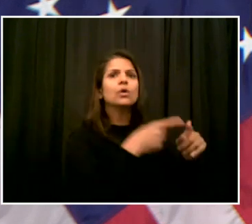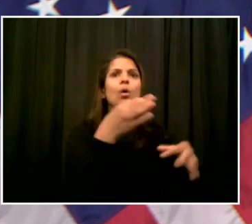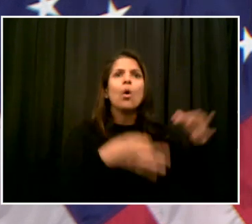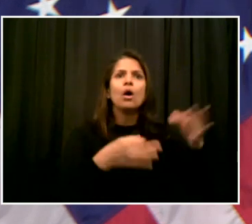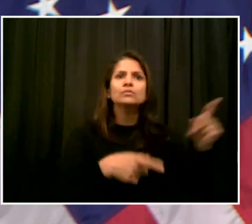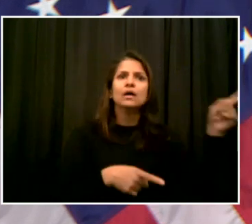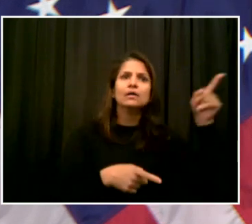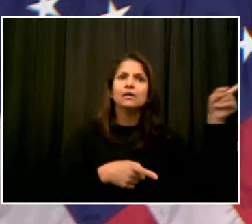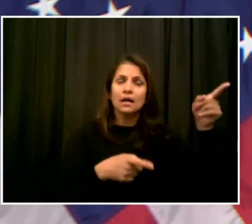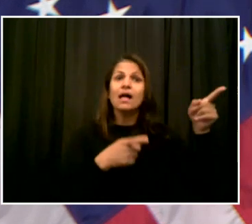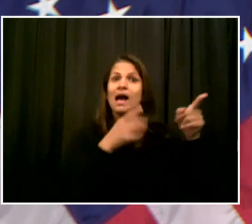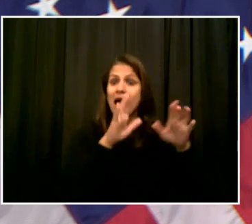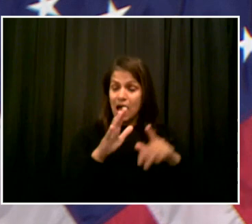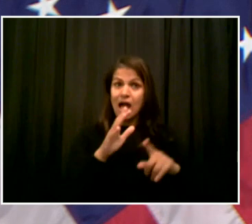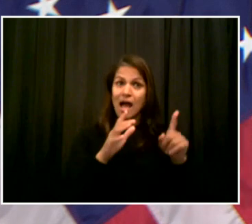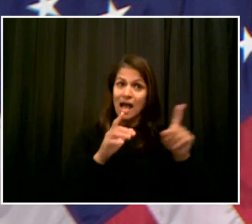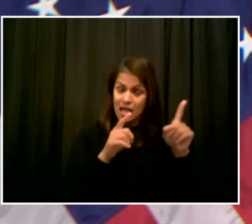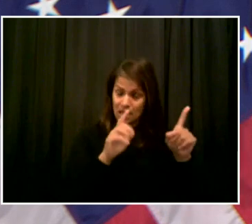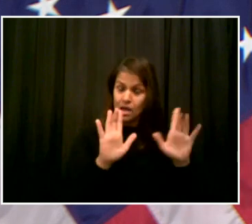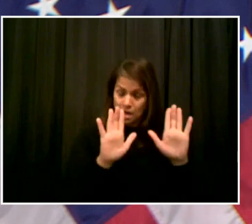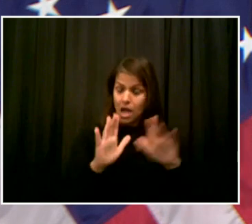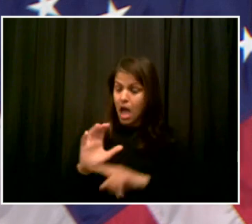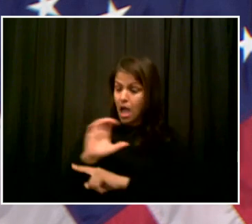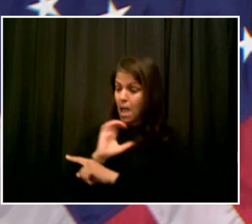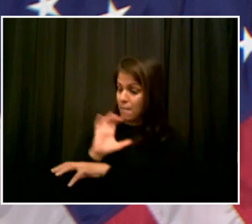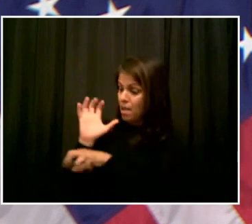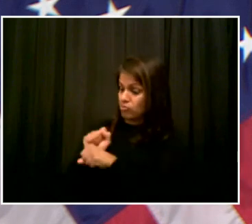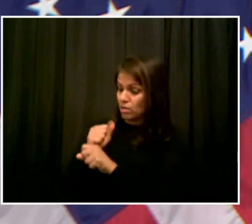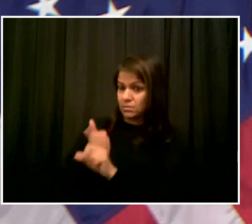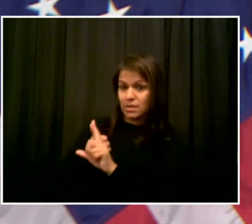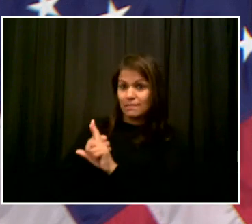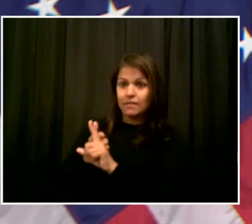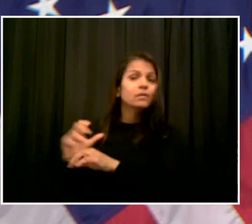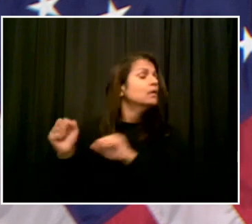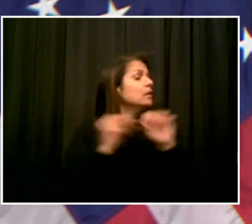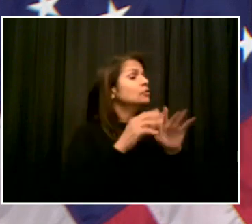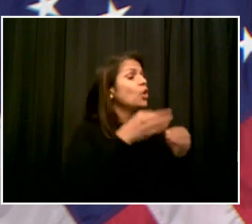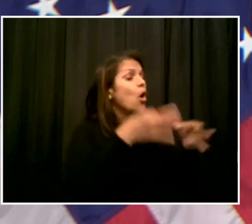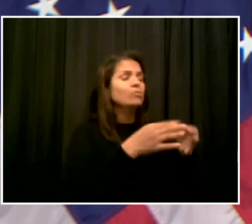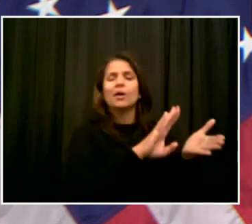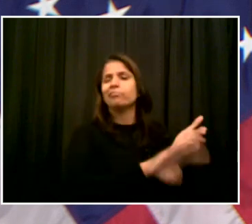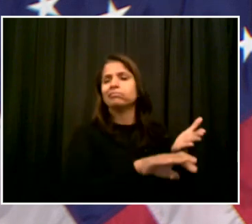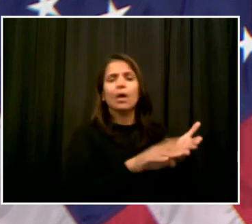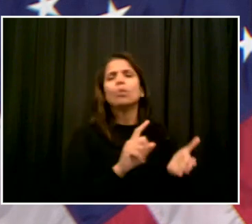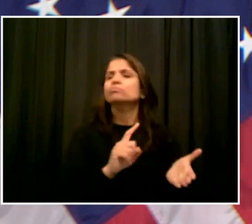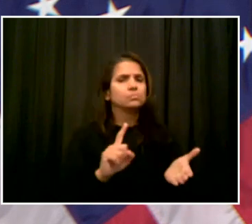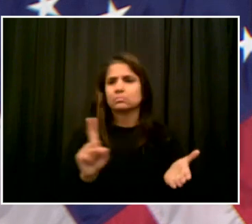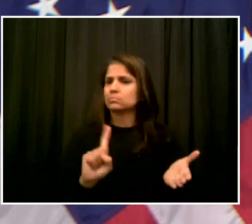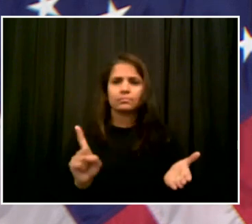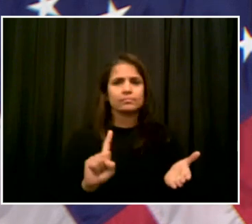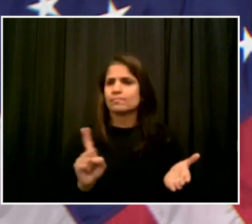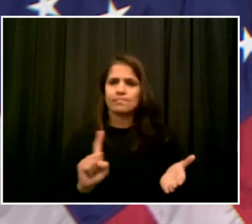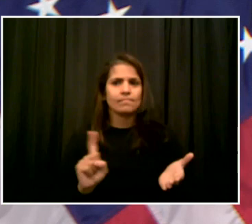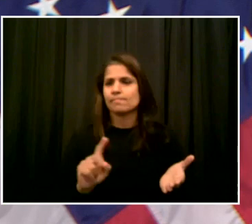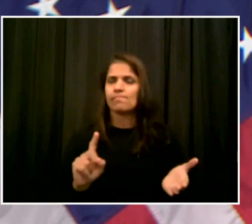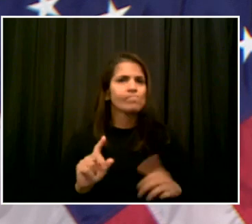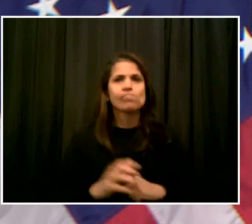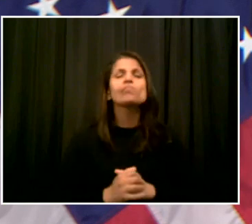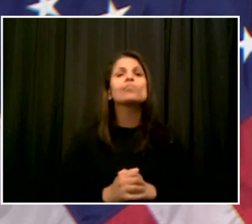THEO PLIE C OFFICERS ARE OUT THERE, FEAFCTING ARRESTS, THEY ARE PUTTING THEMSELVES IN HARM'S WAY, THEY'RE BEING